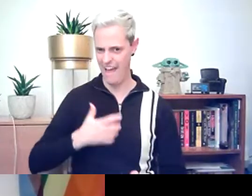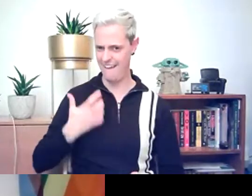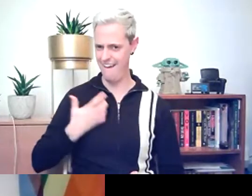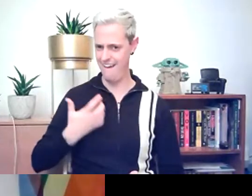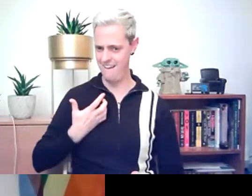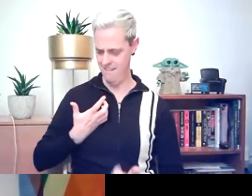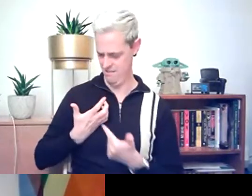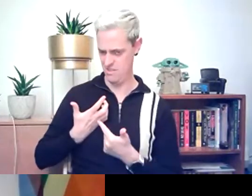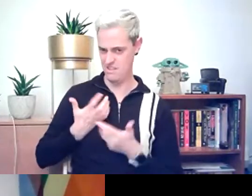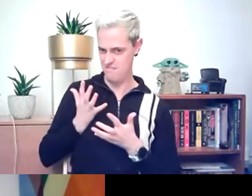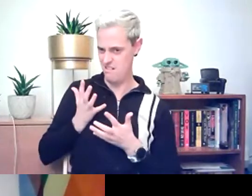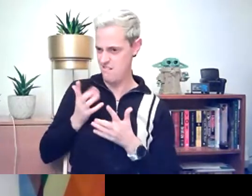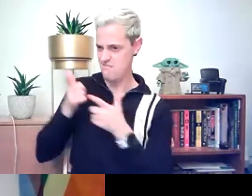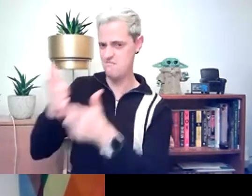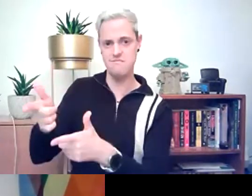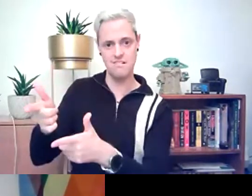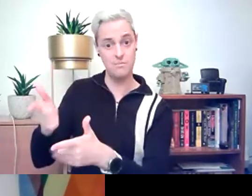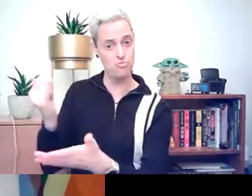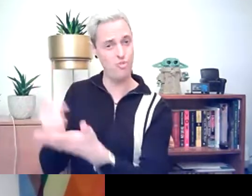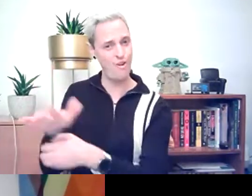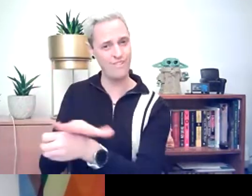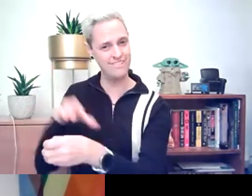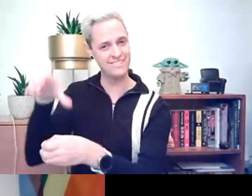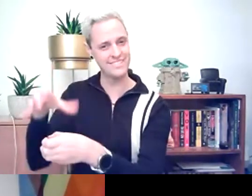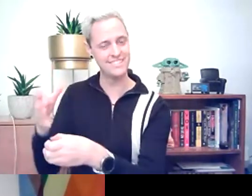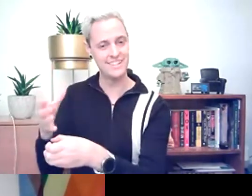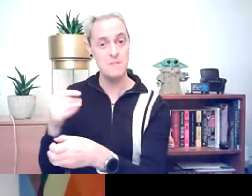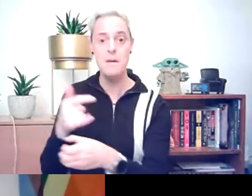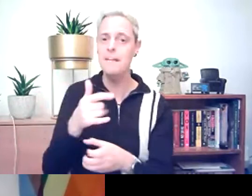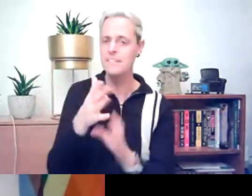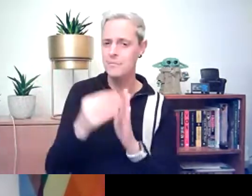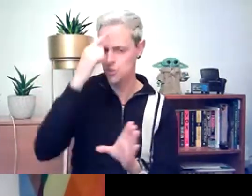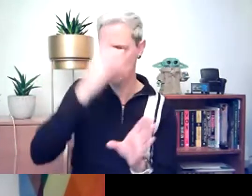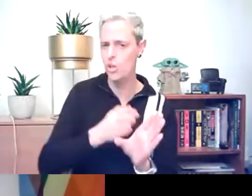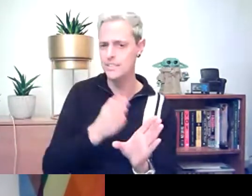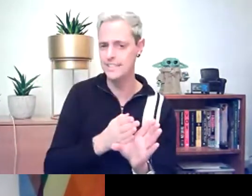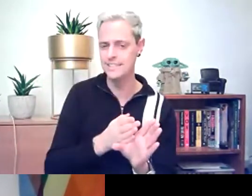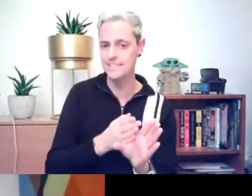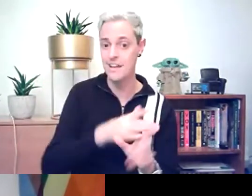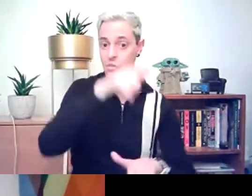place so you might get. So for example, if a psychologist has don't know what they might notice is that they're getting angry 18:40:50 with their clients to turning up